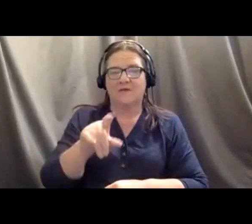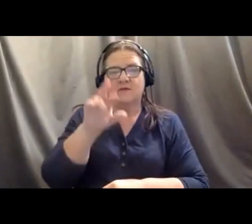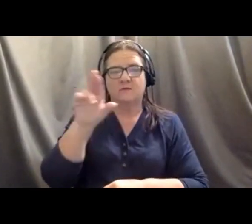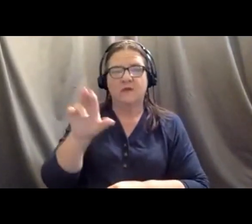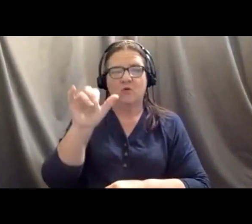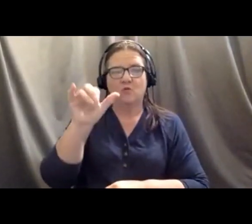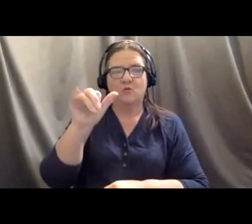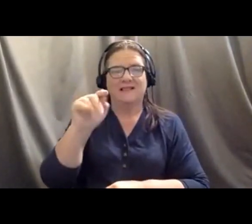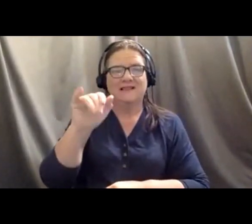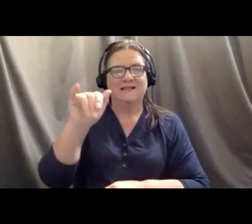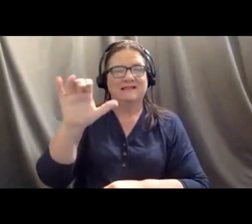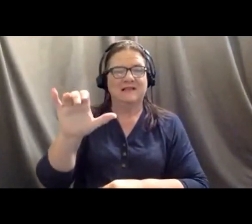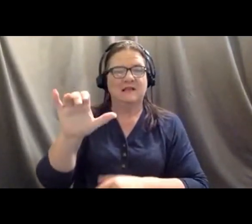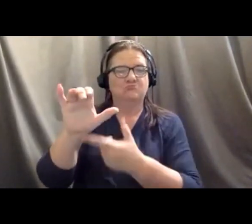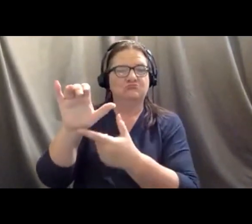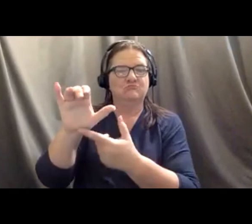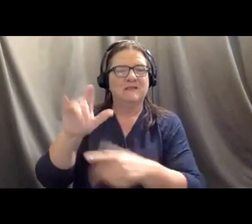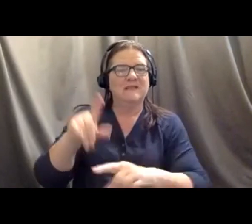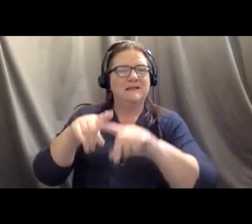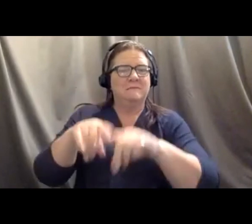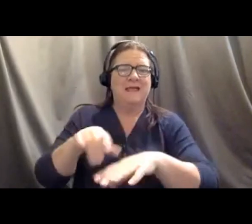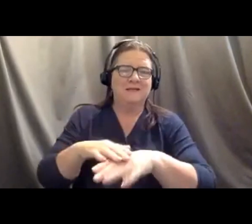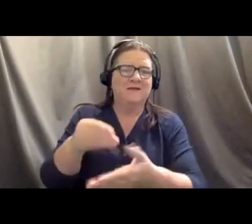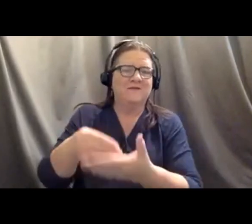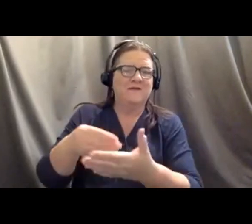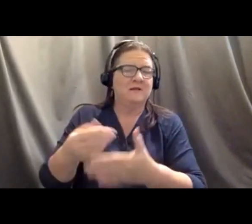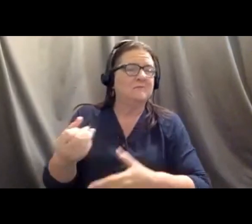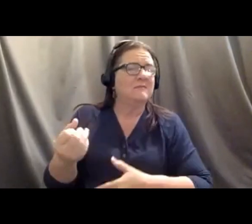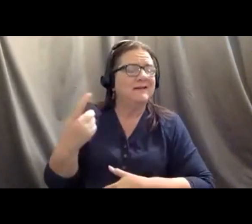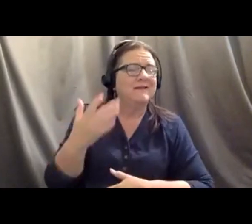California is a multibillion dollar in surplus.